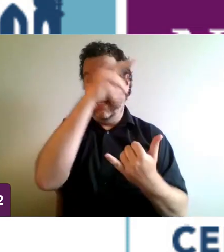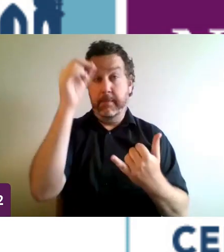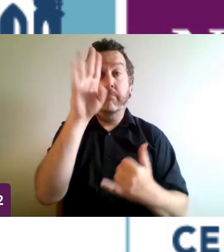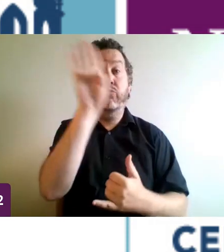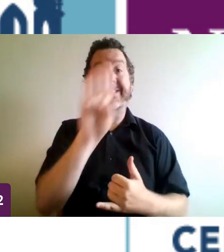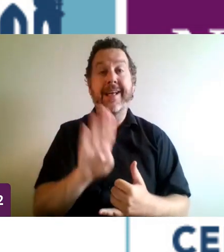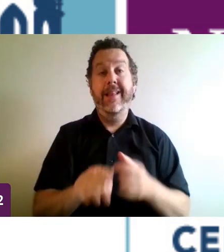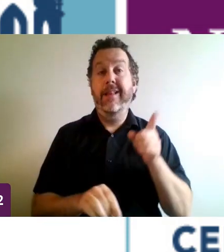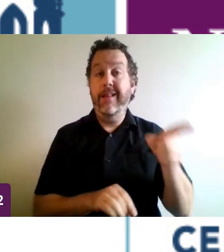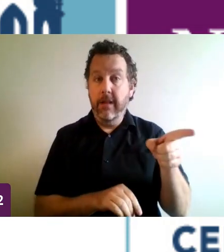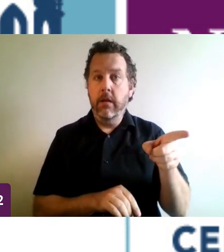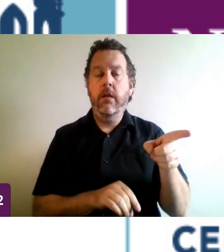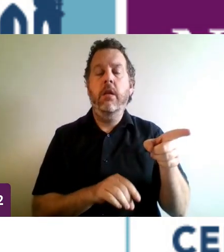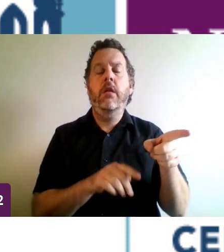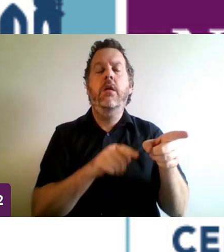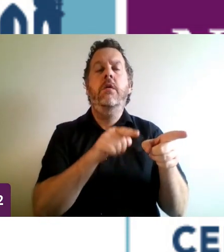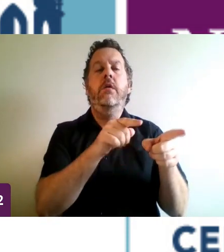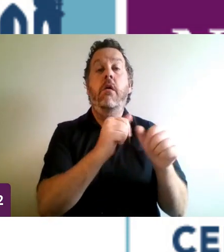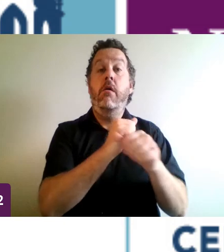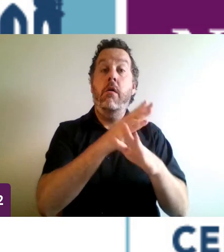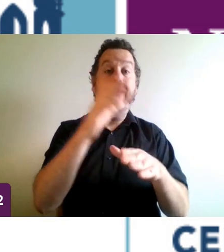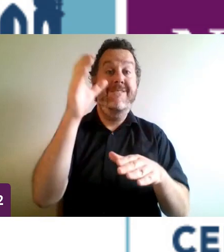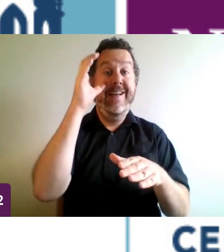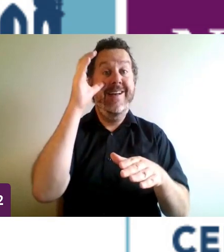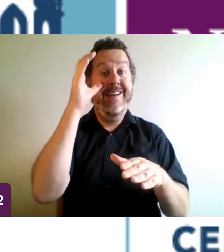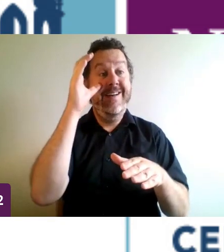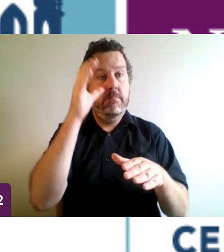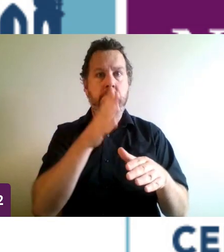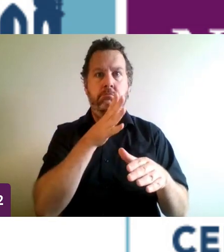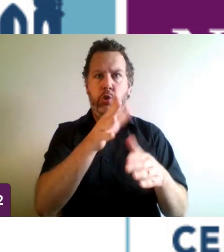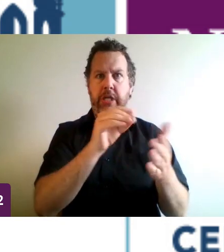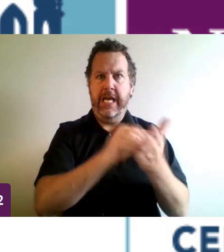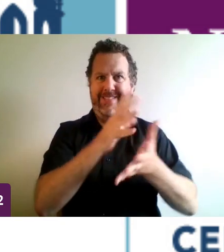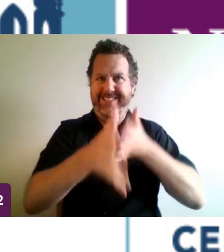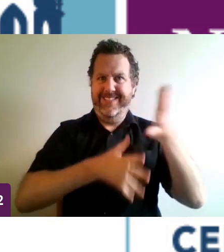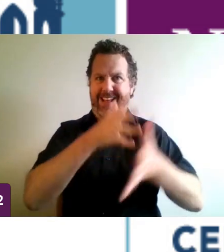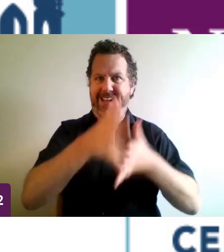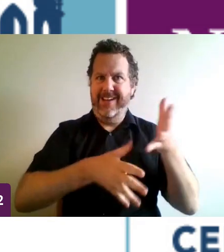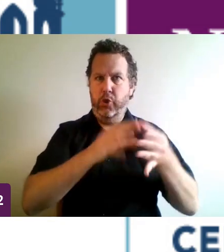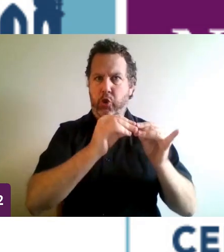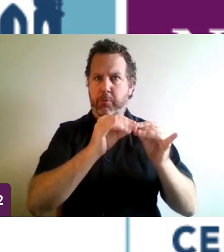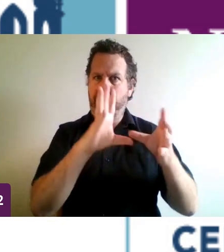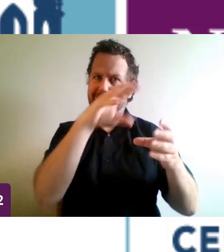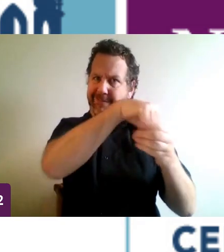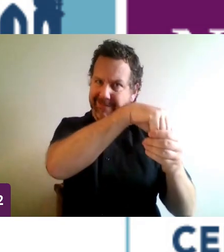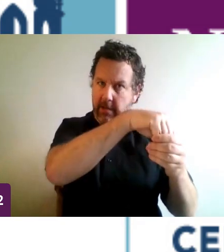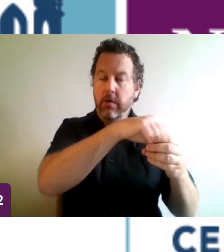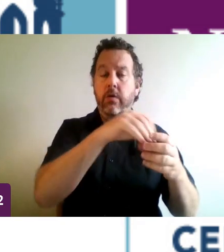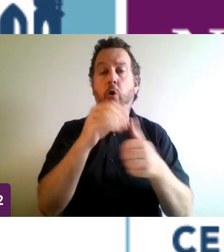released have sign language interpreters Asian, other states do not do anything at all.